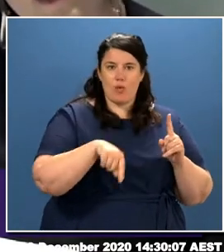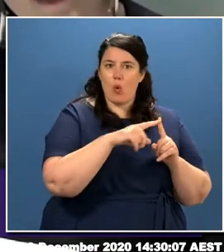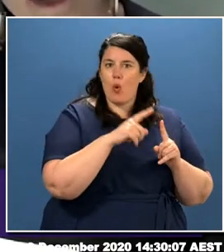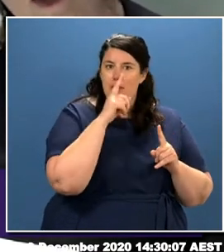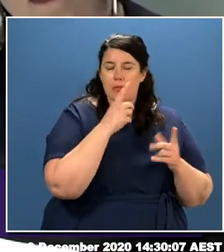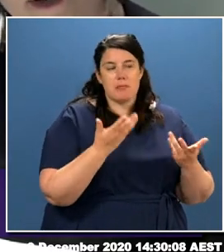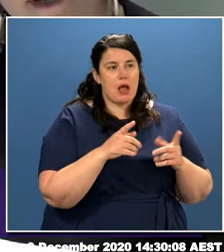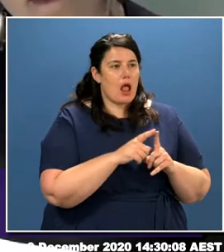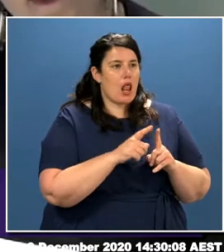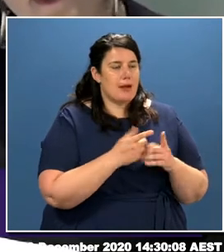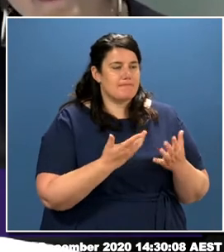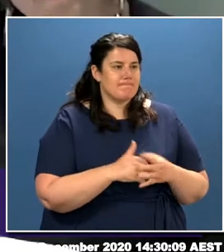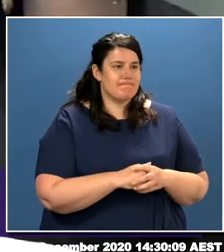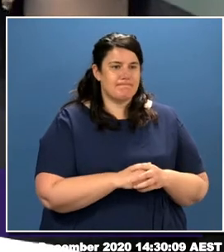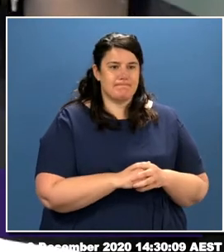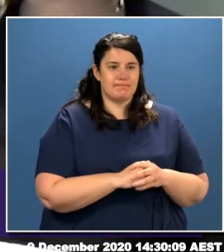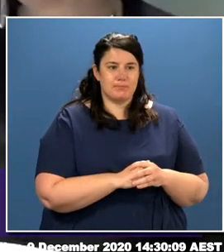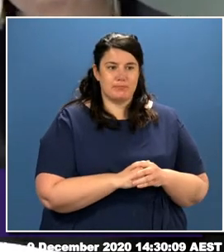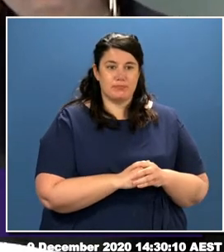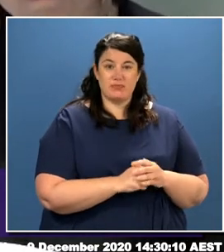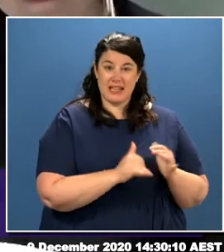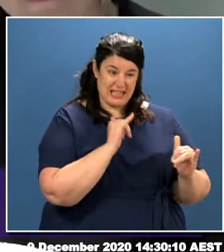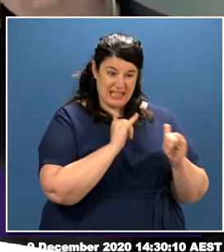like looking at alternatives to traditional interview processes,